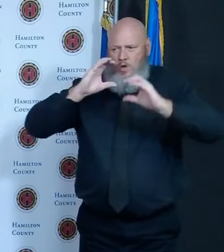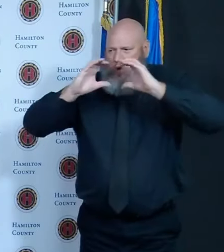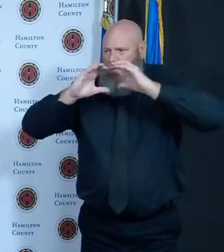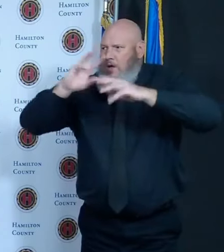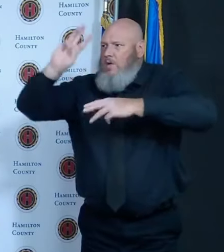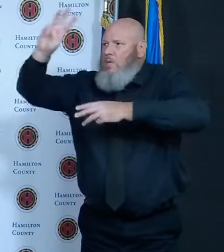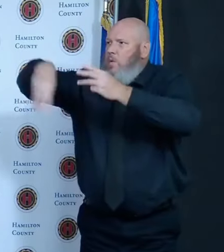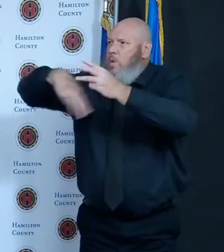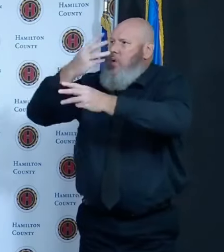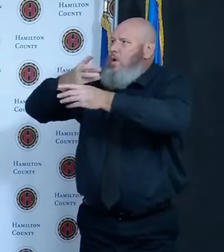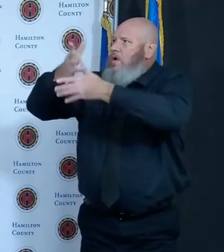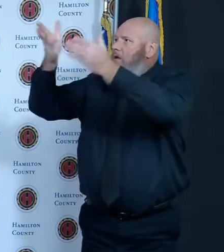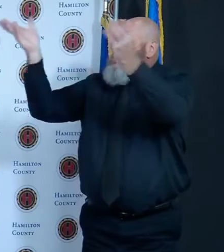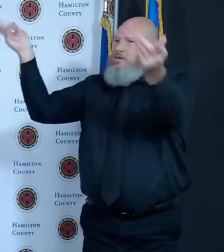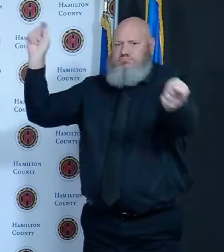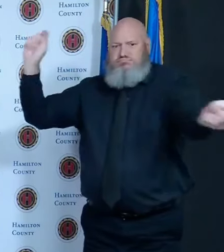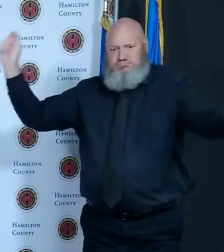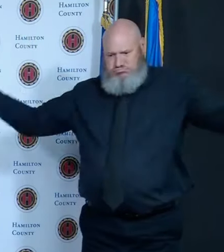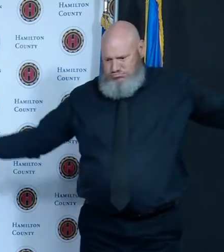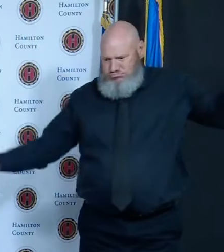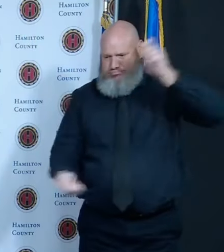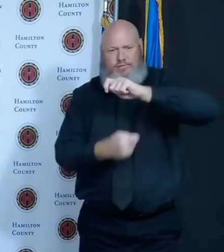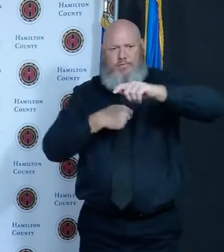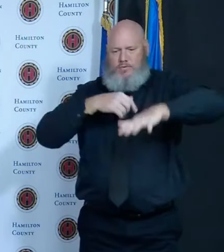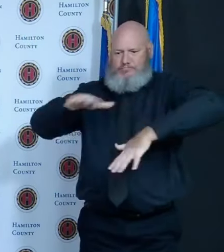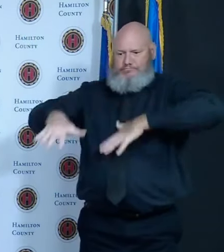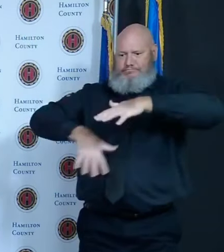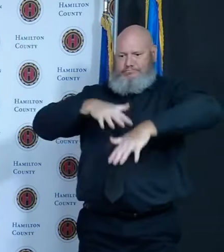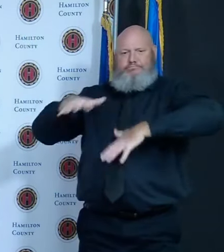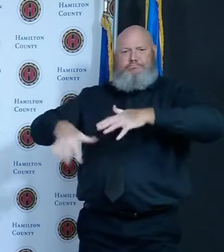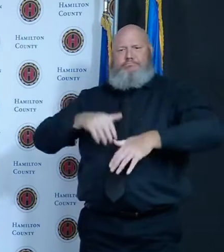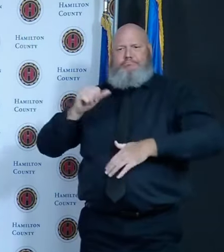and where they're headed so thank you for Hamilton County stepping up in this